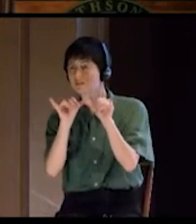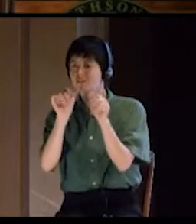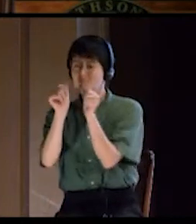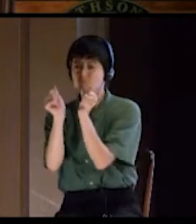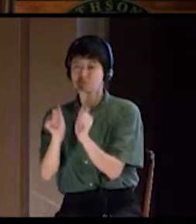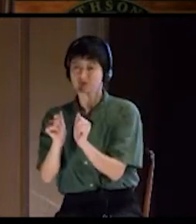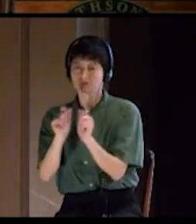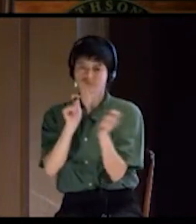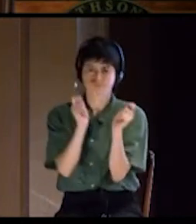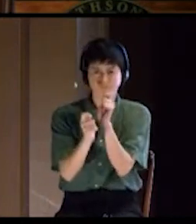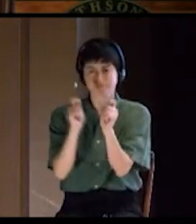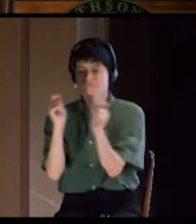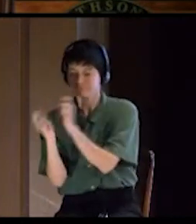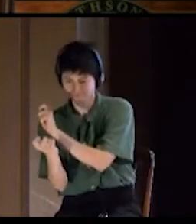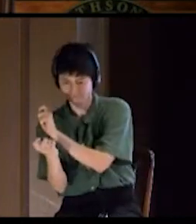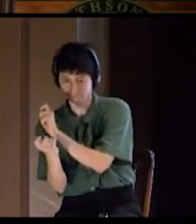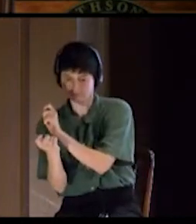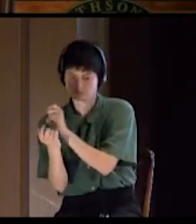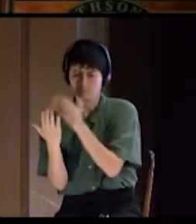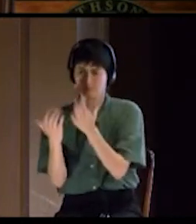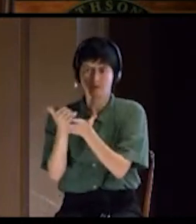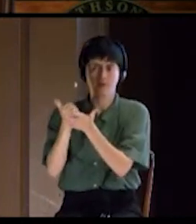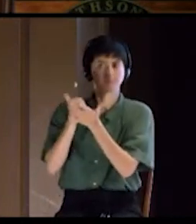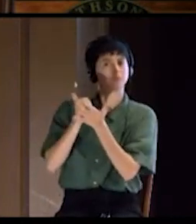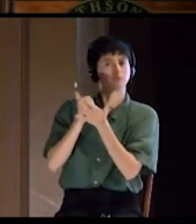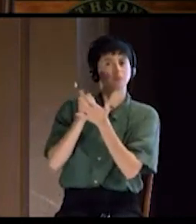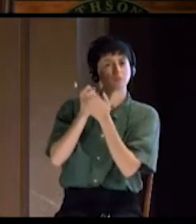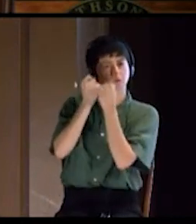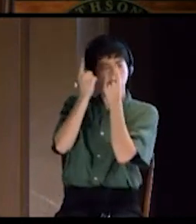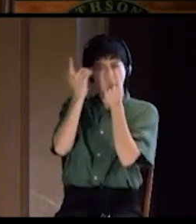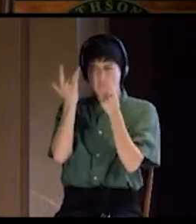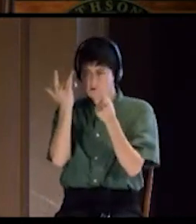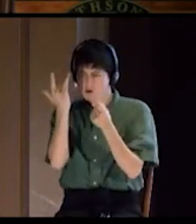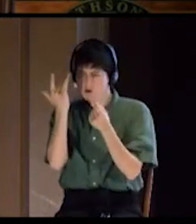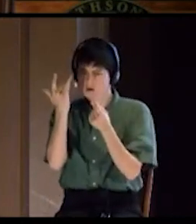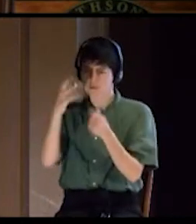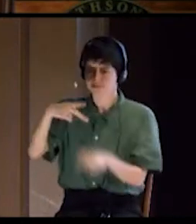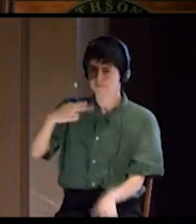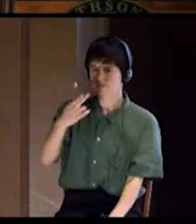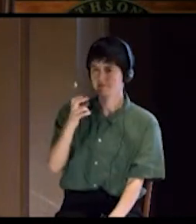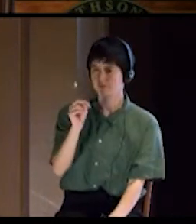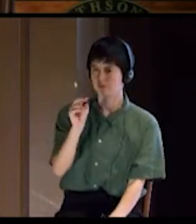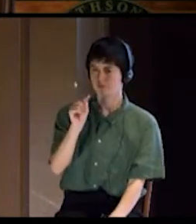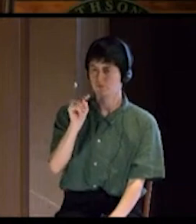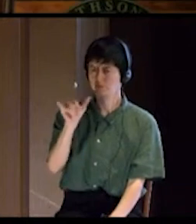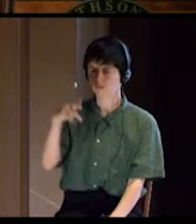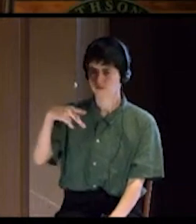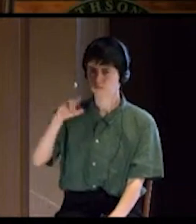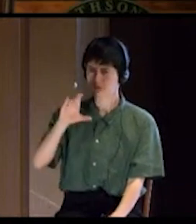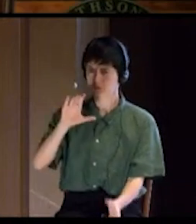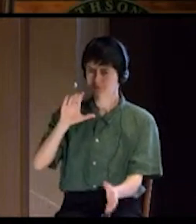that might be driving these phenotypic changes. The final example I'll give is one closer